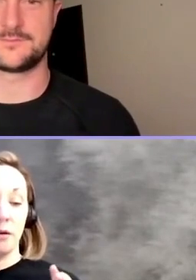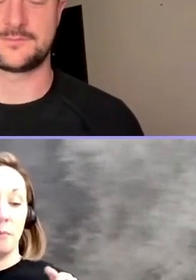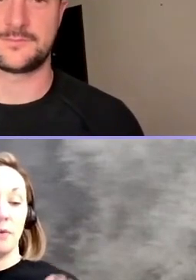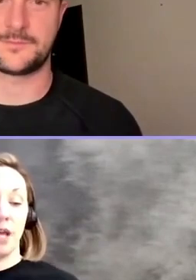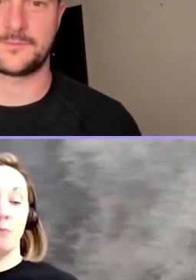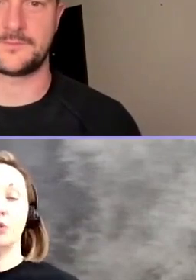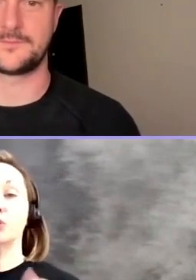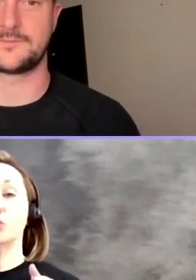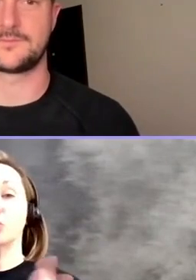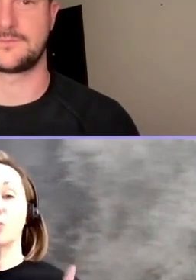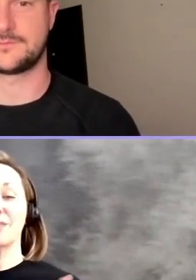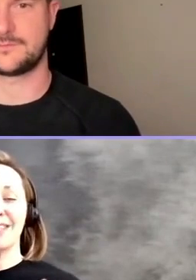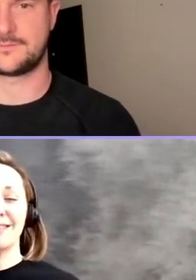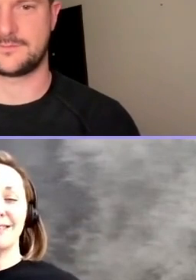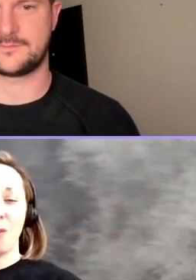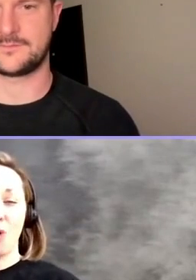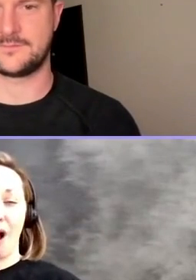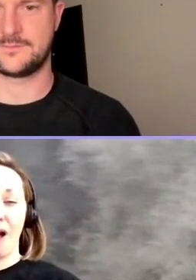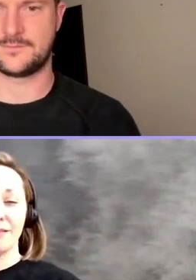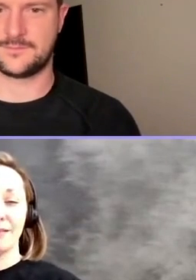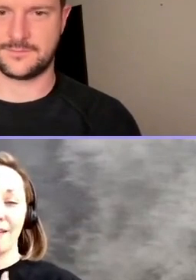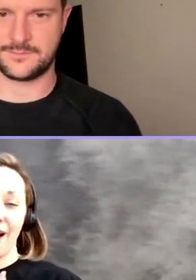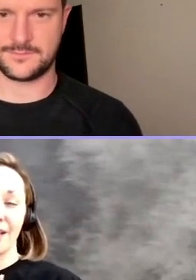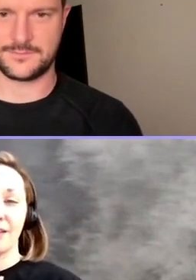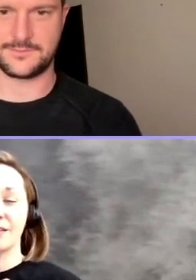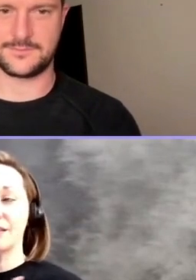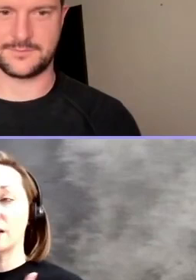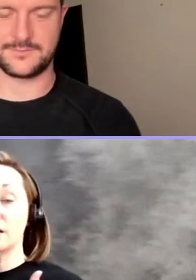navigation. A few more things that we did in our initiatives,